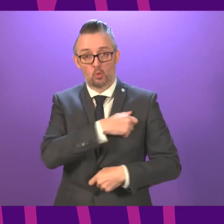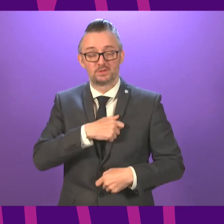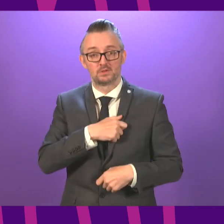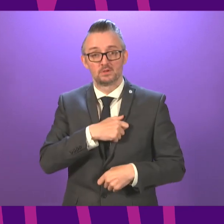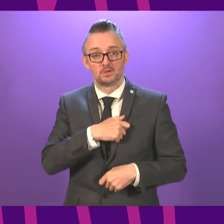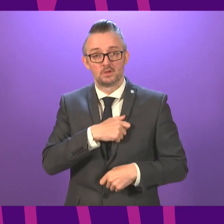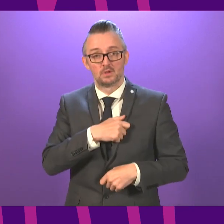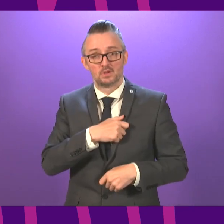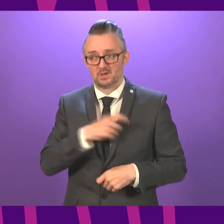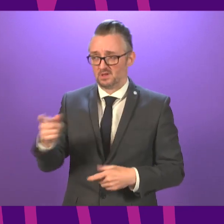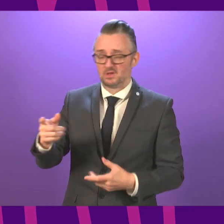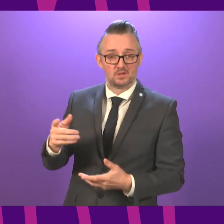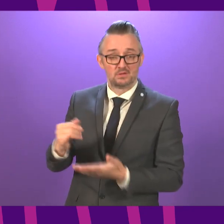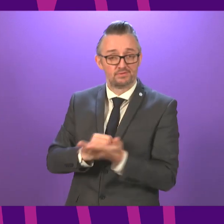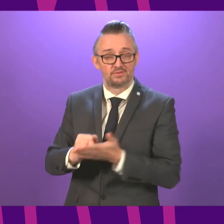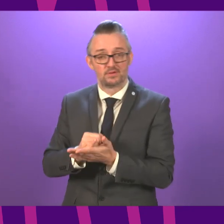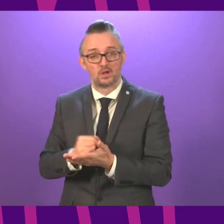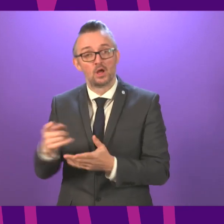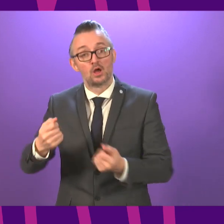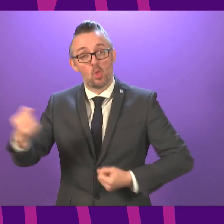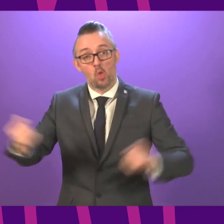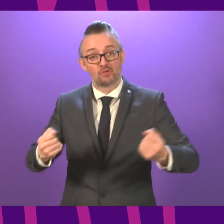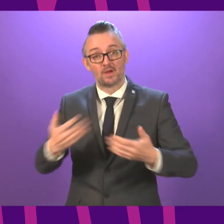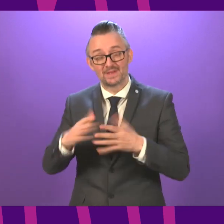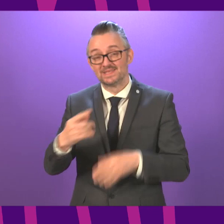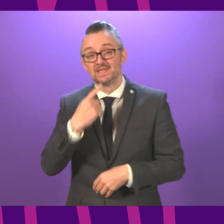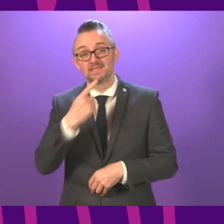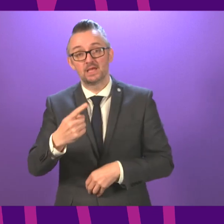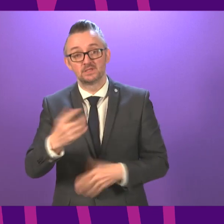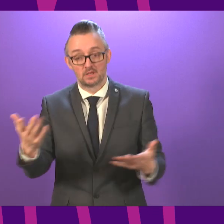hauliers say that not only do they not know how they are going to operate, but they fear